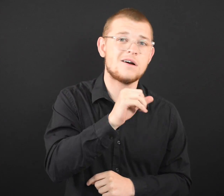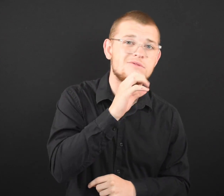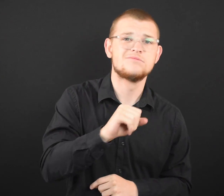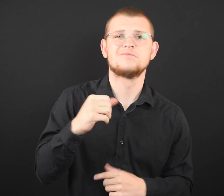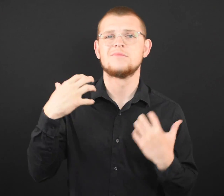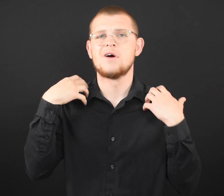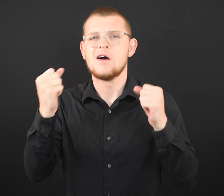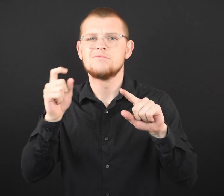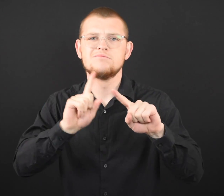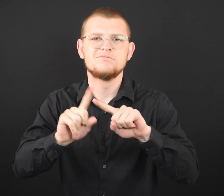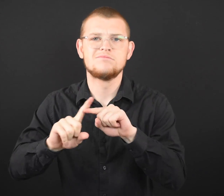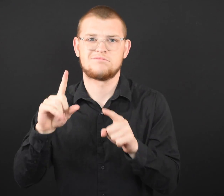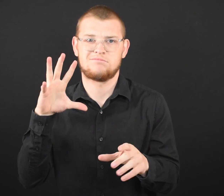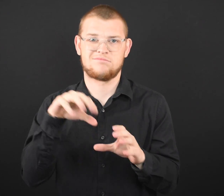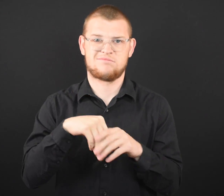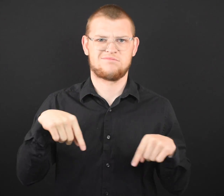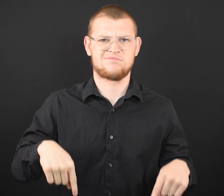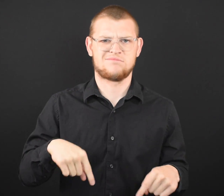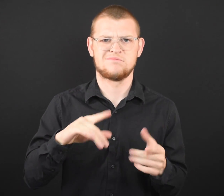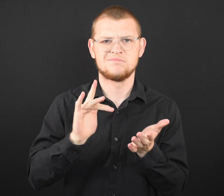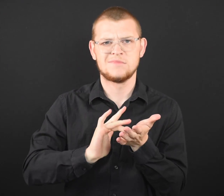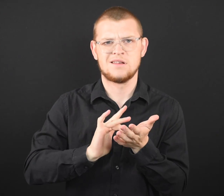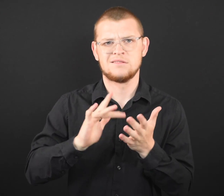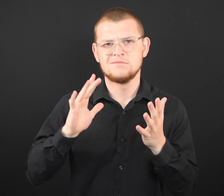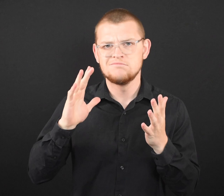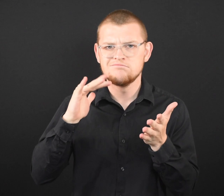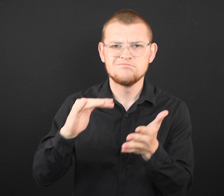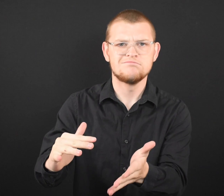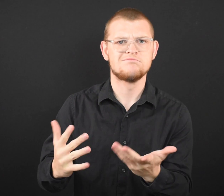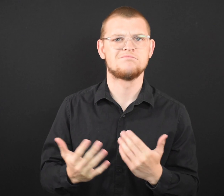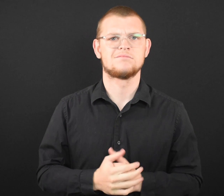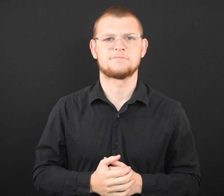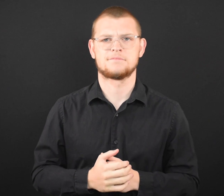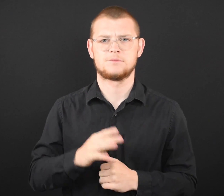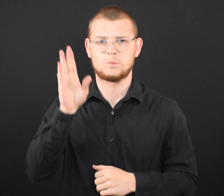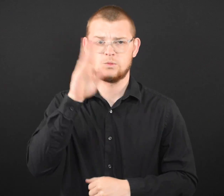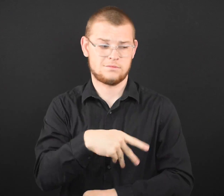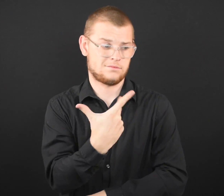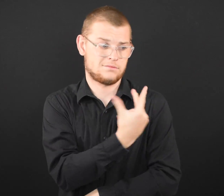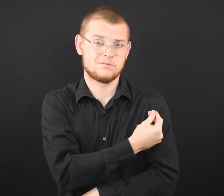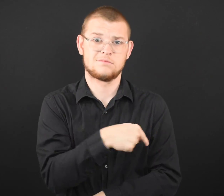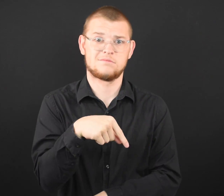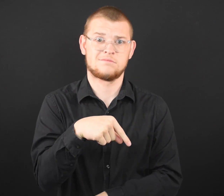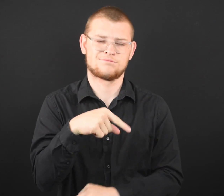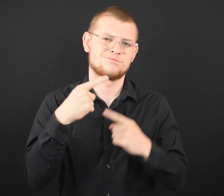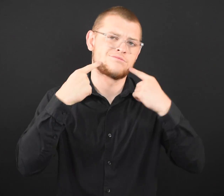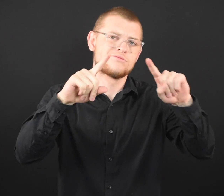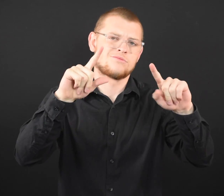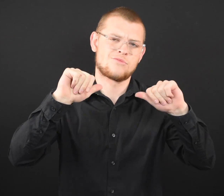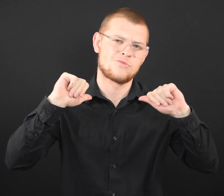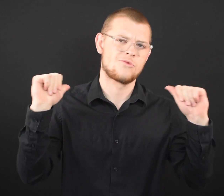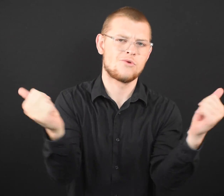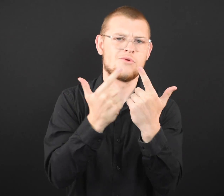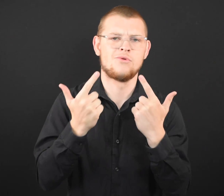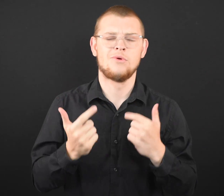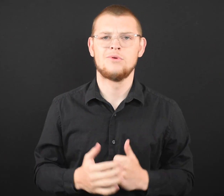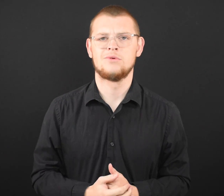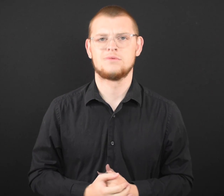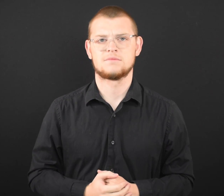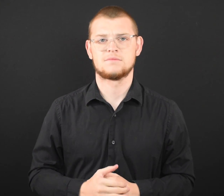we know that the vaccine works well in everyone. All COVID-19 vaccines protect against COVID-19.